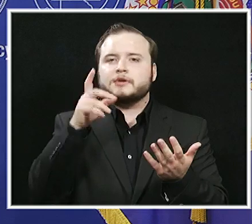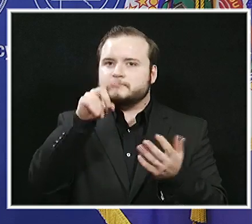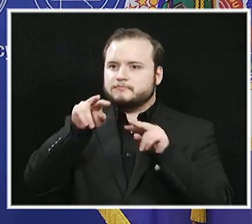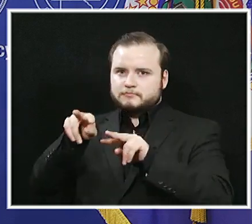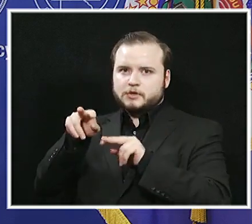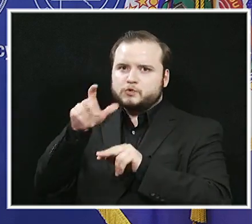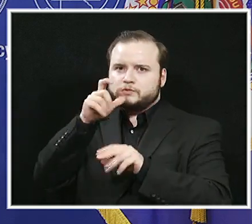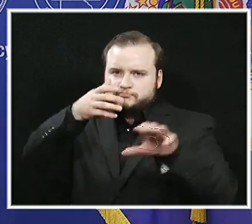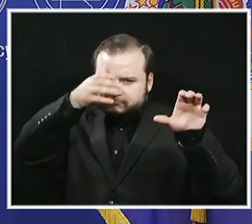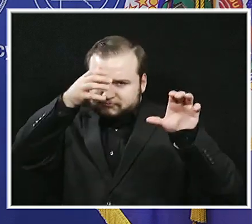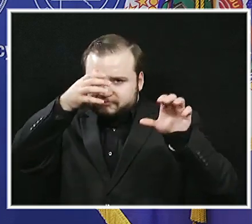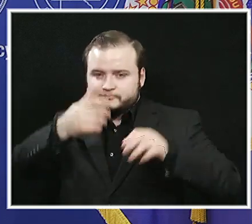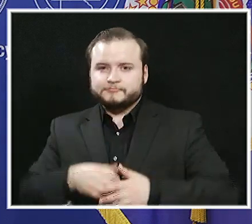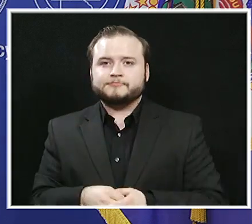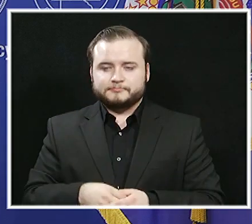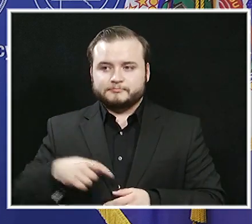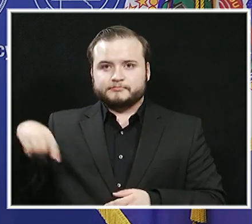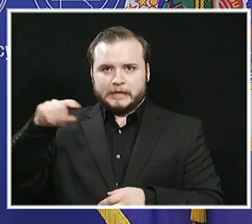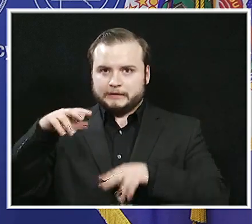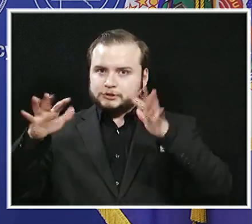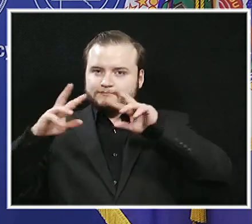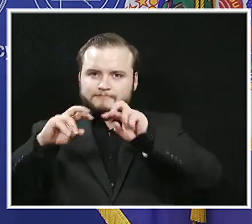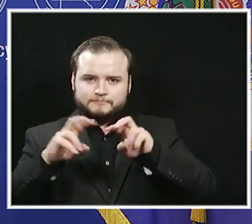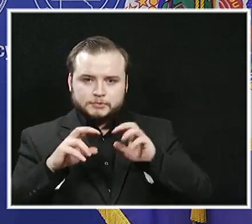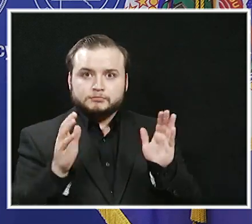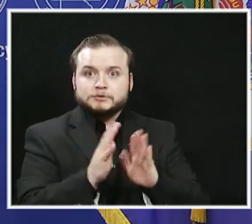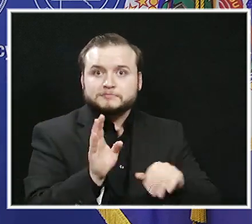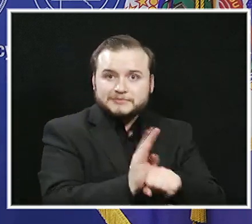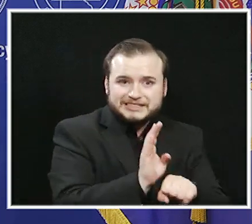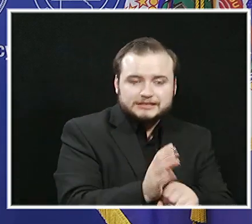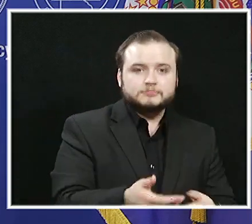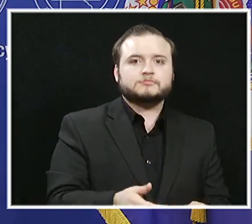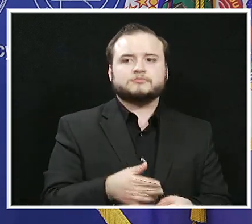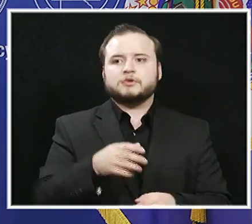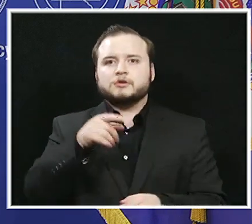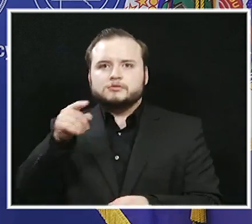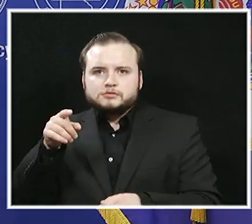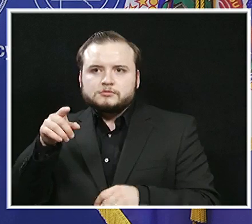economy more than the folks who make the economy run. These consultations are really critical so I think from